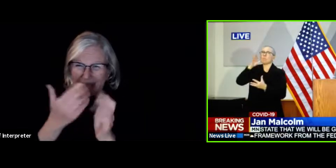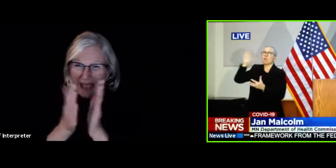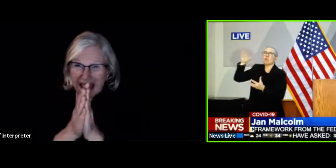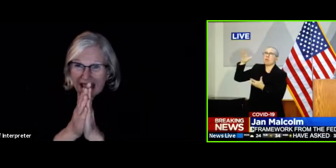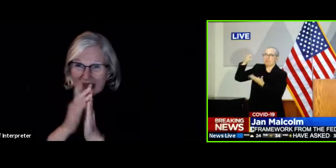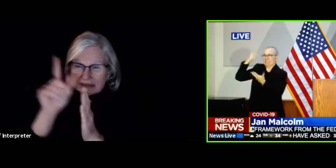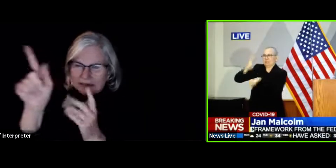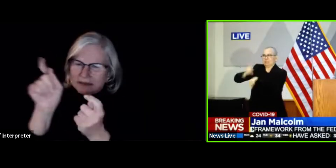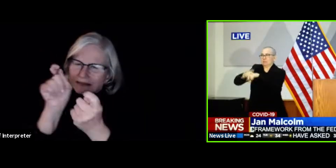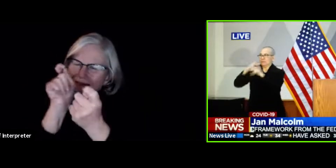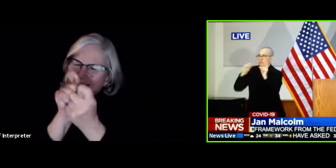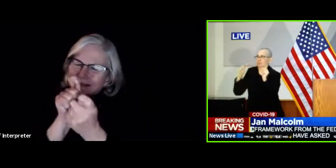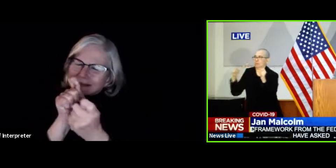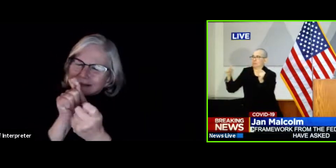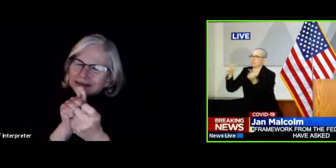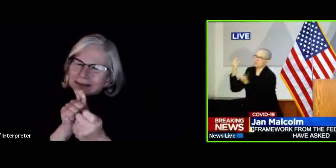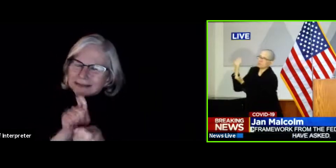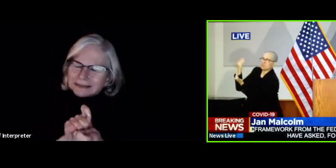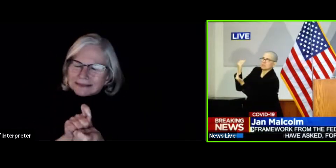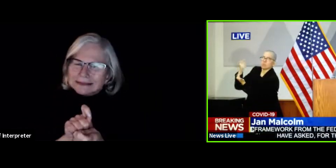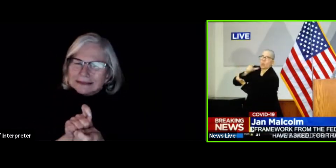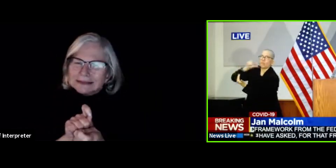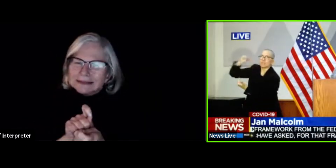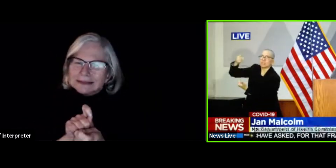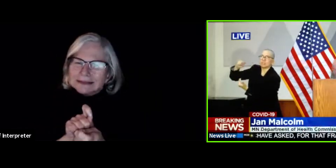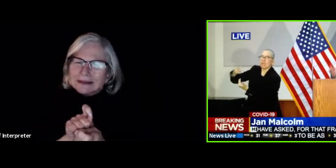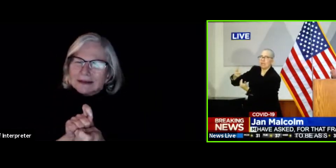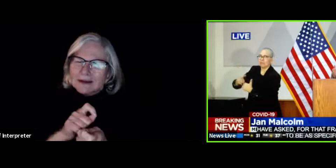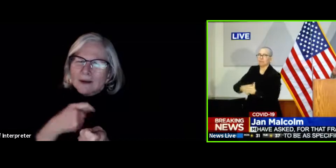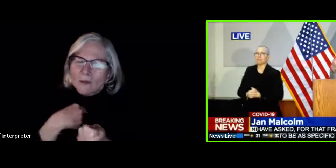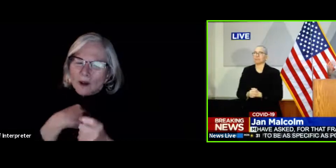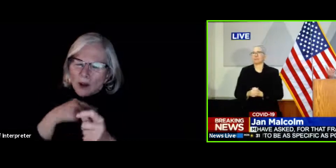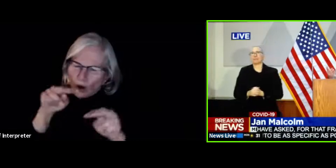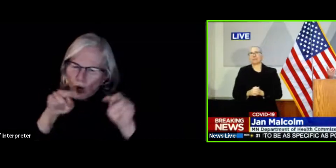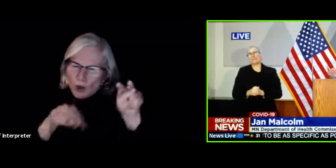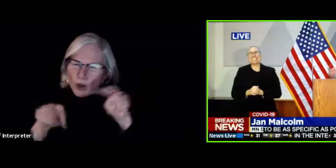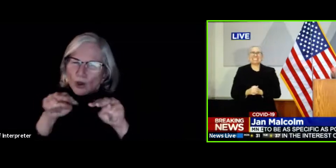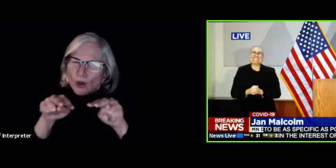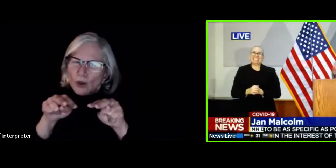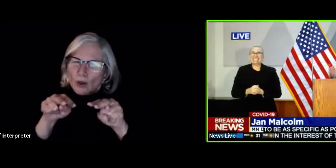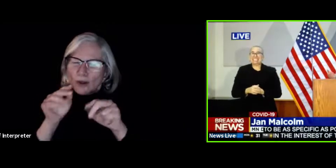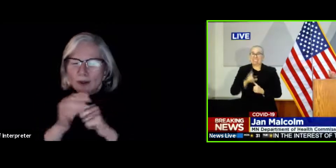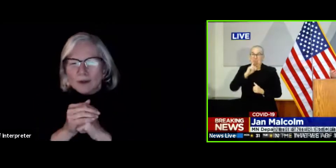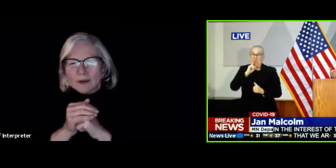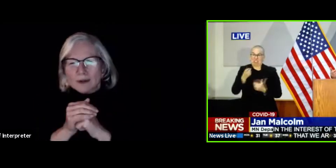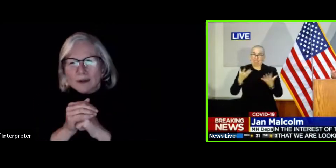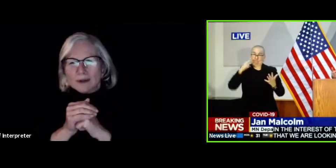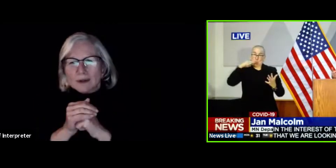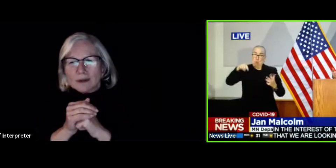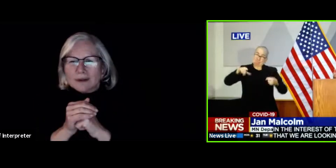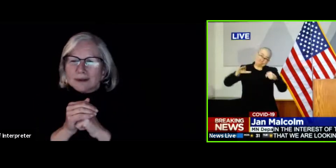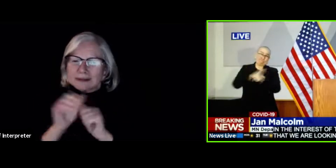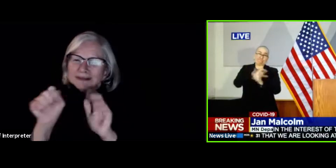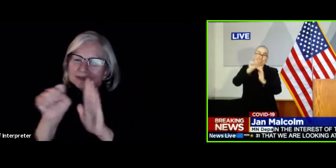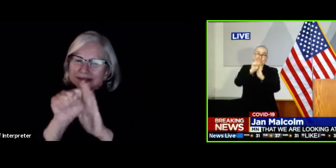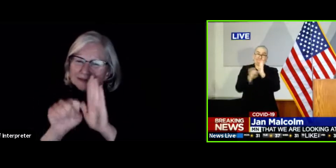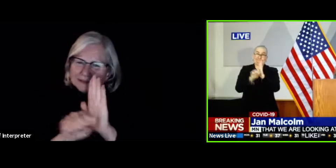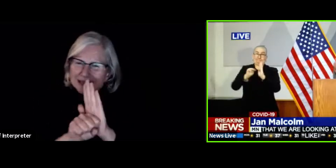BUT WE'RE LOOKING AT THINGS LIKE-FOR THE STATE WE'LL BE ABLE TO HAVE SOME INFLUENCE OVER WHAT